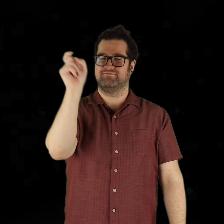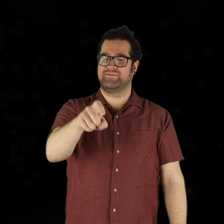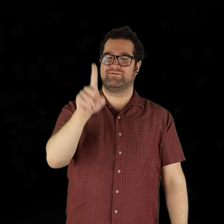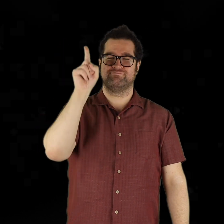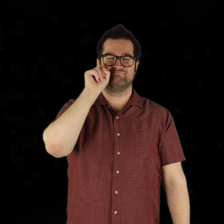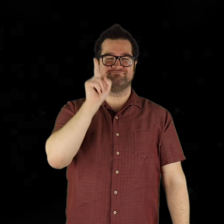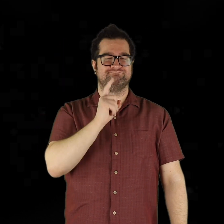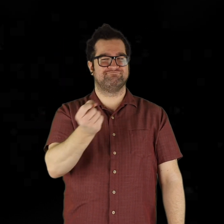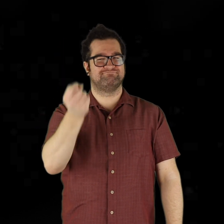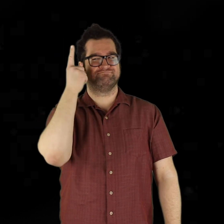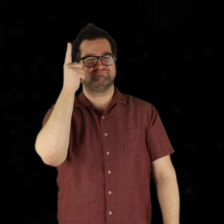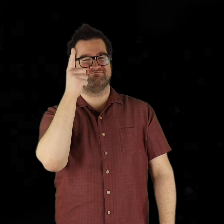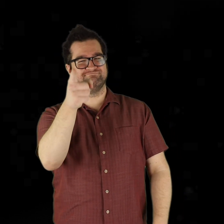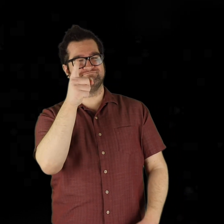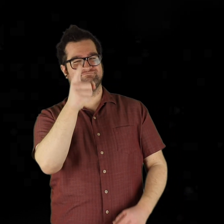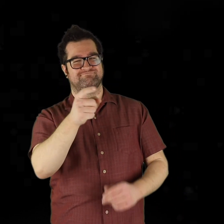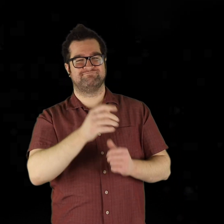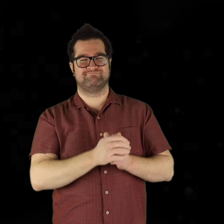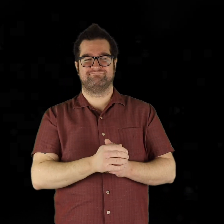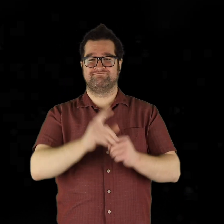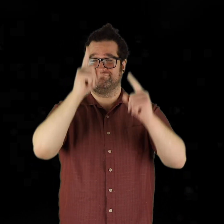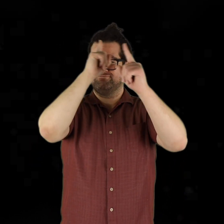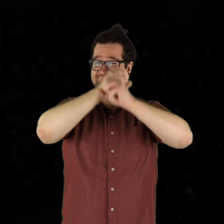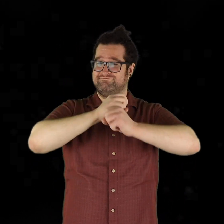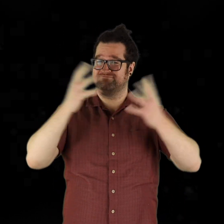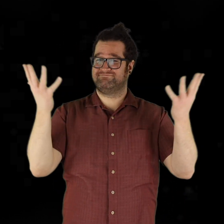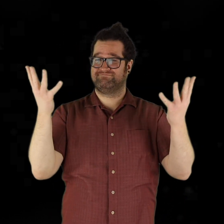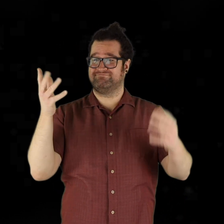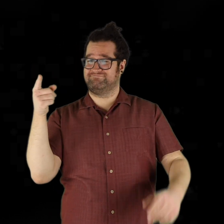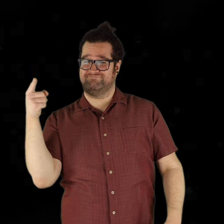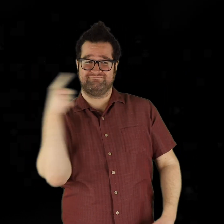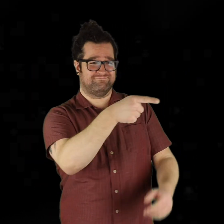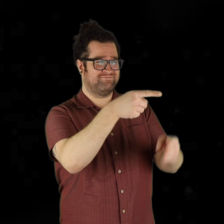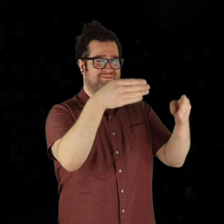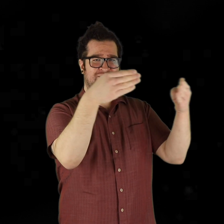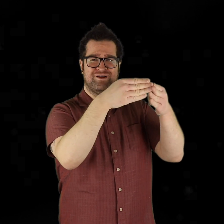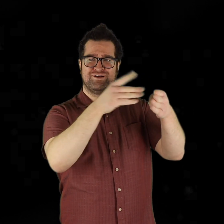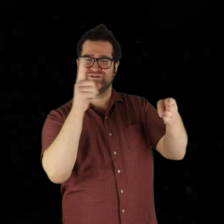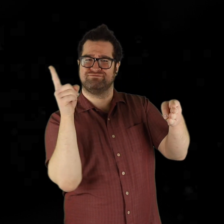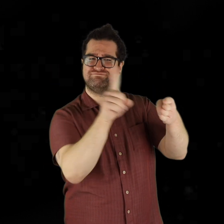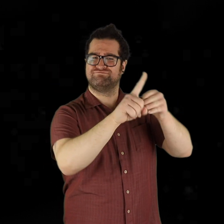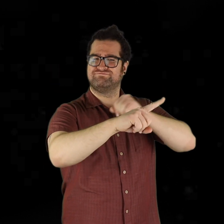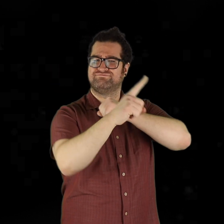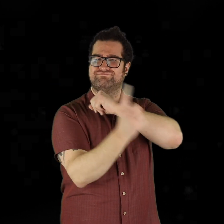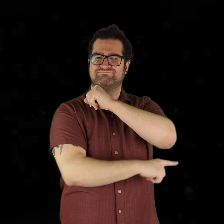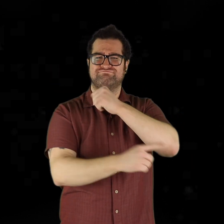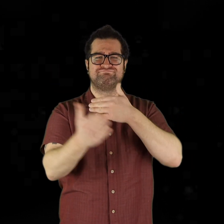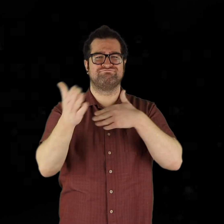You have to be deaf to understand. What it is like in a corner to stand,